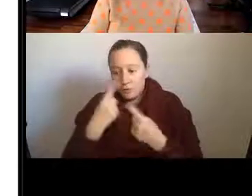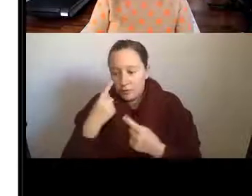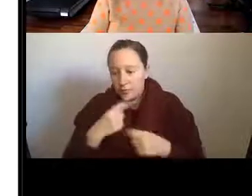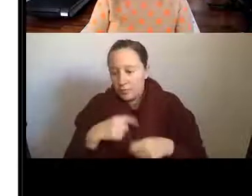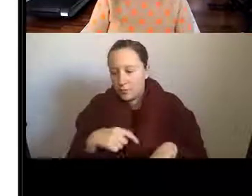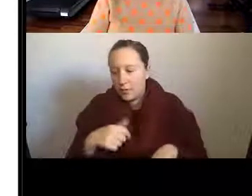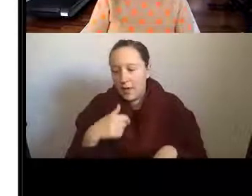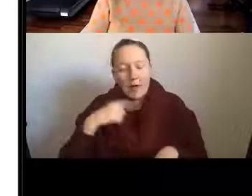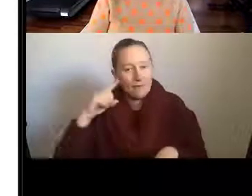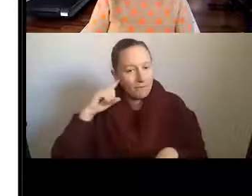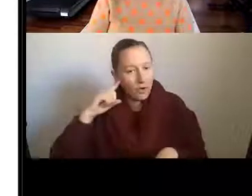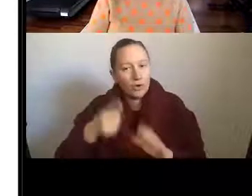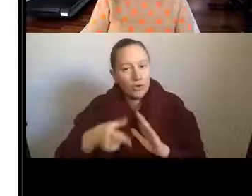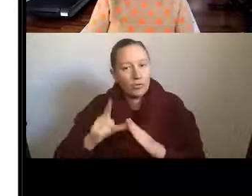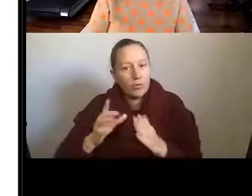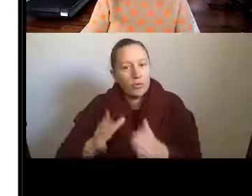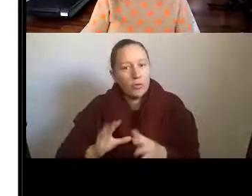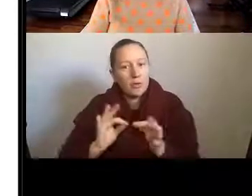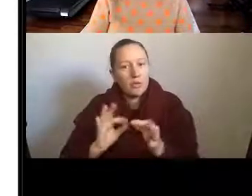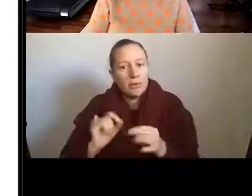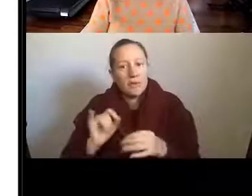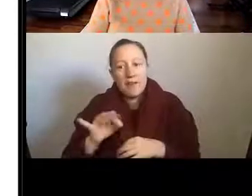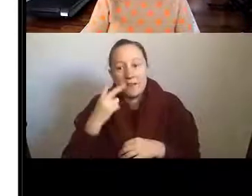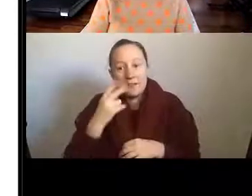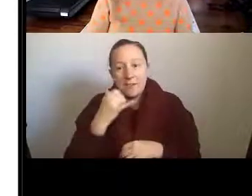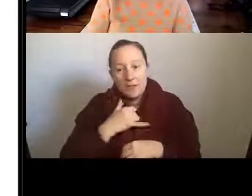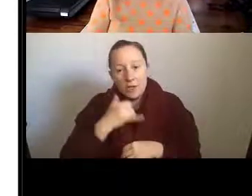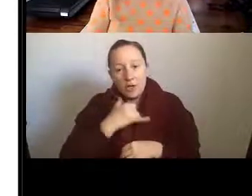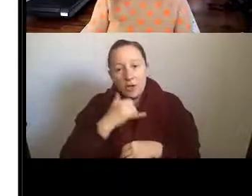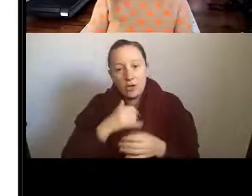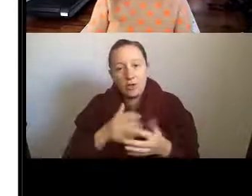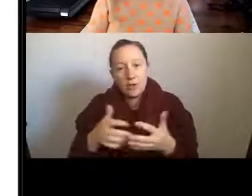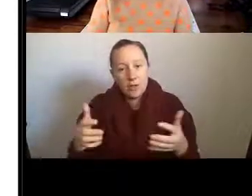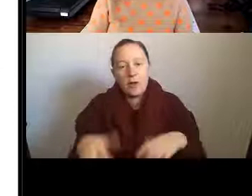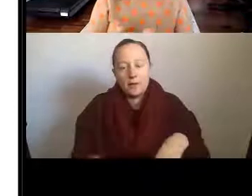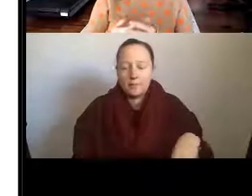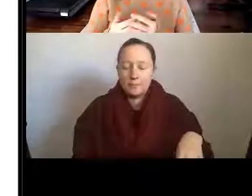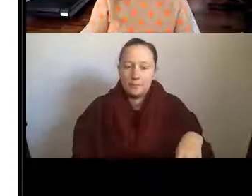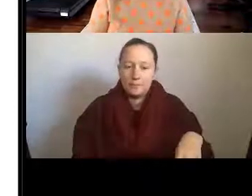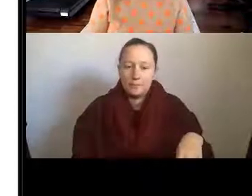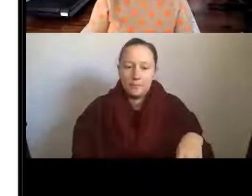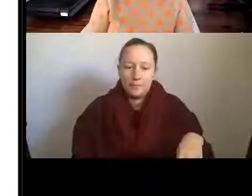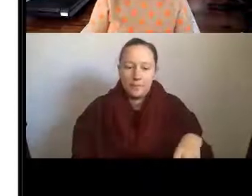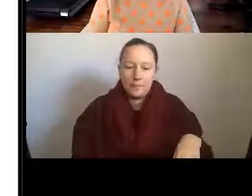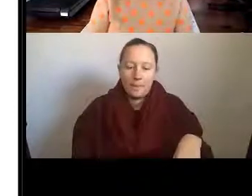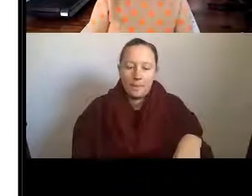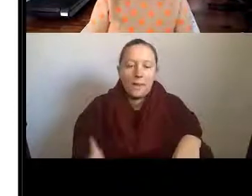when they see a lot of errors in an application. Finally, know what they're looking for